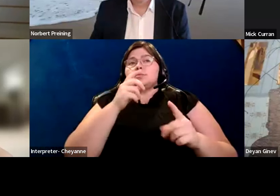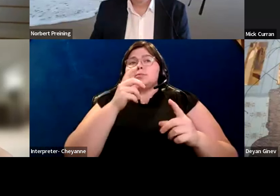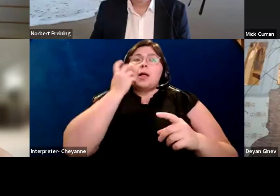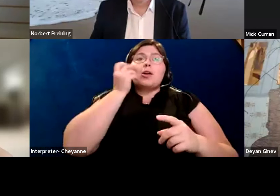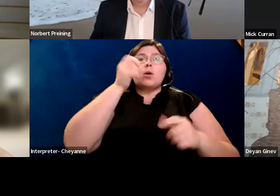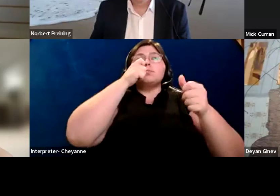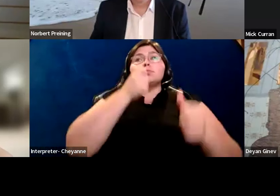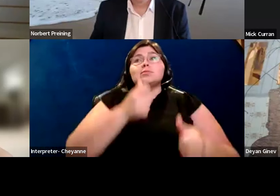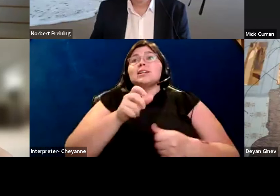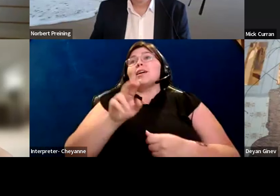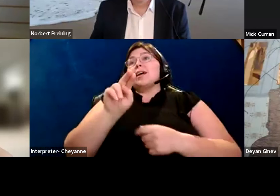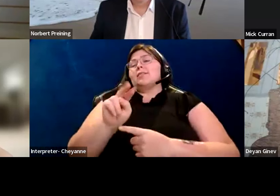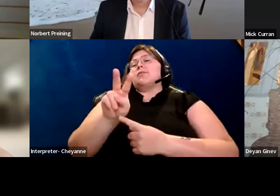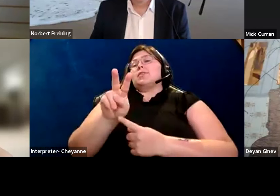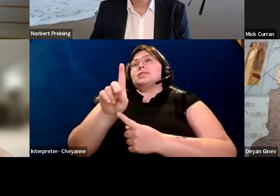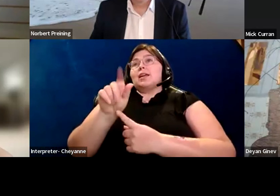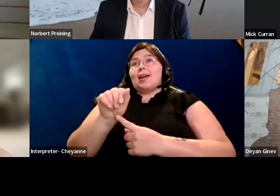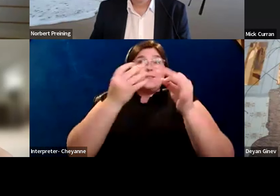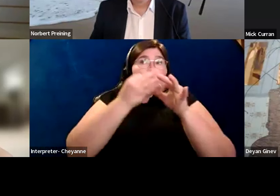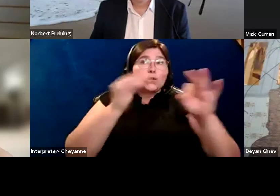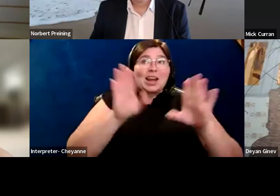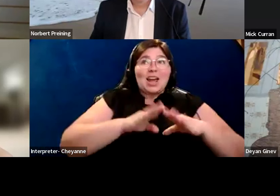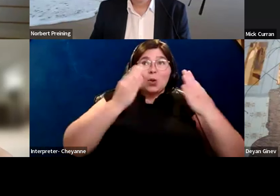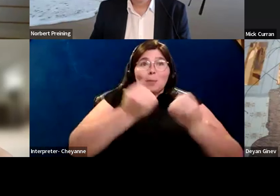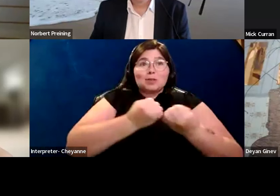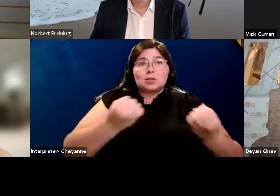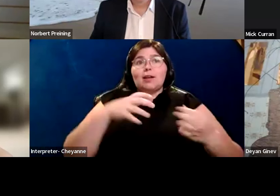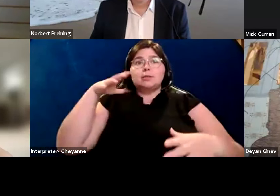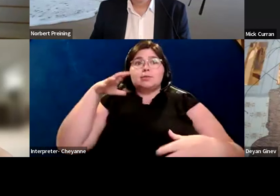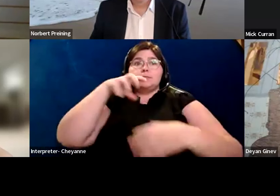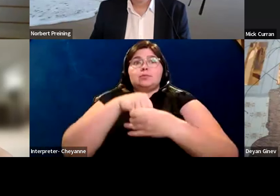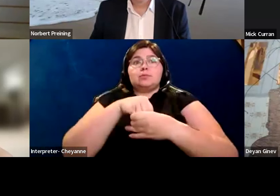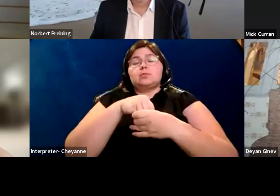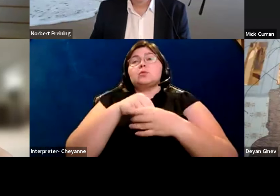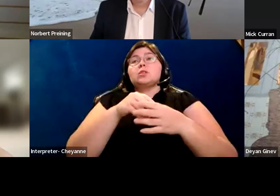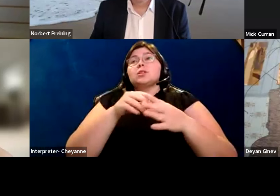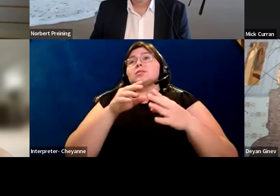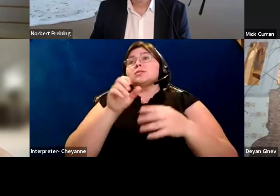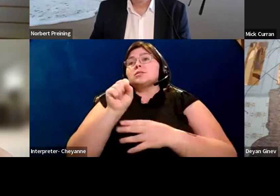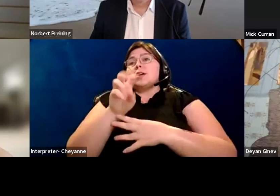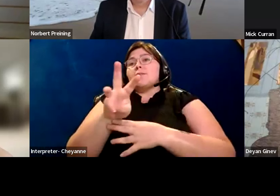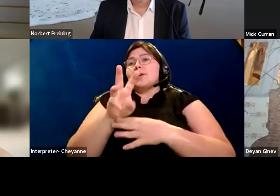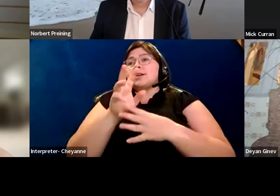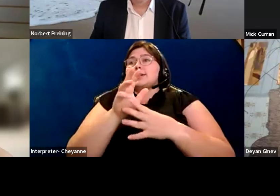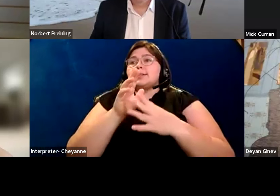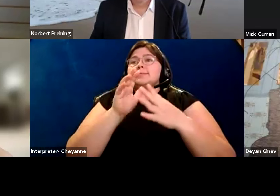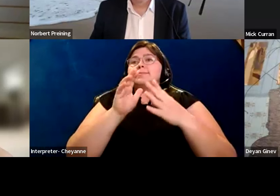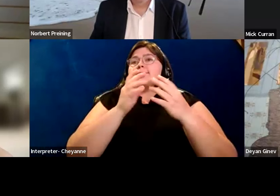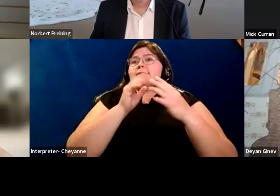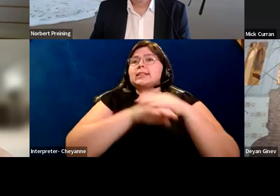So I've been working in software accessibility for around about 18 years or so, both on the NVDA project,